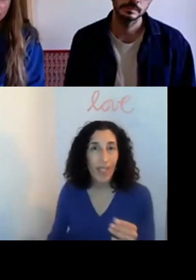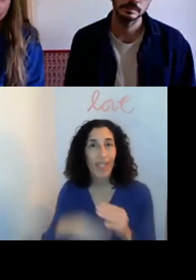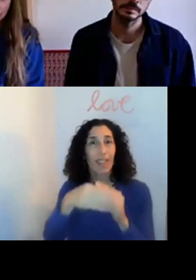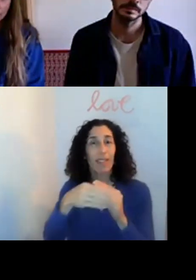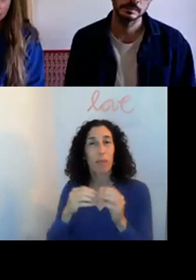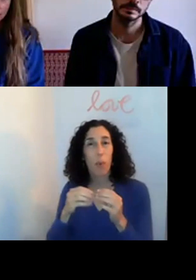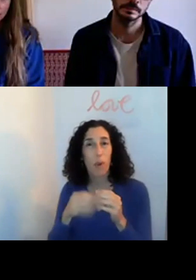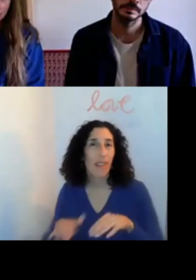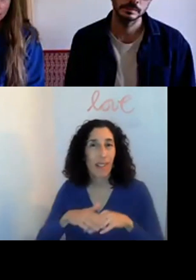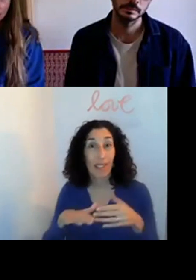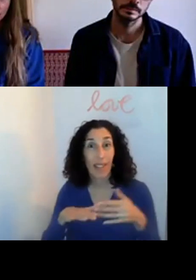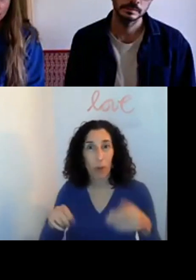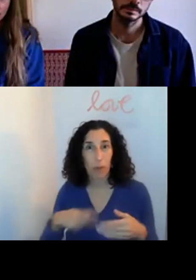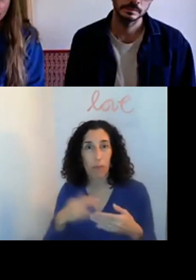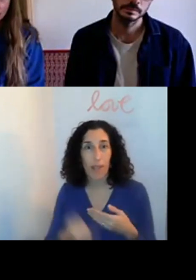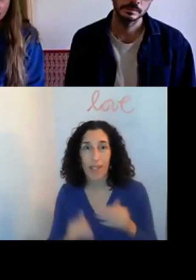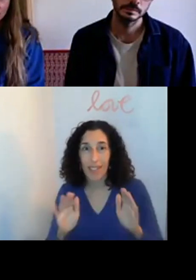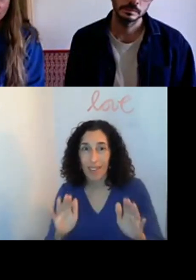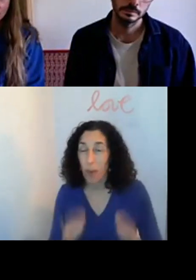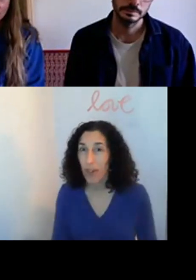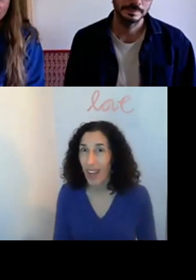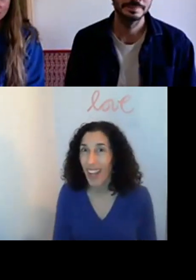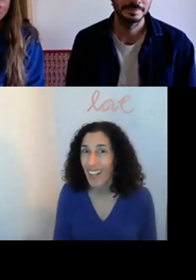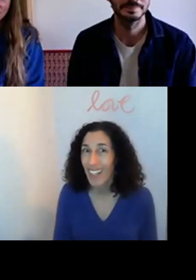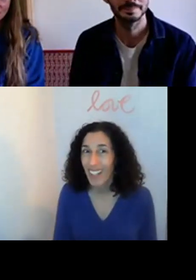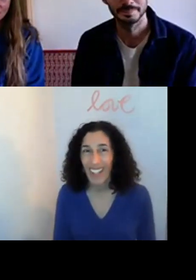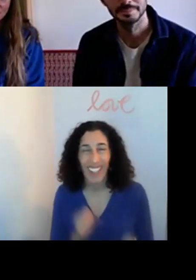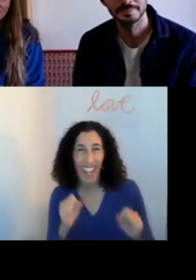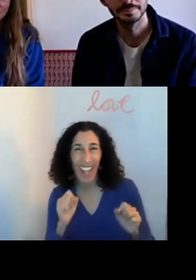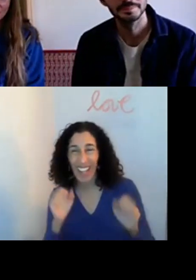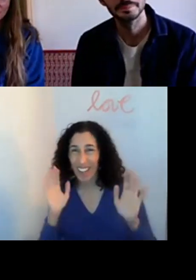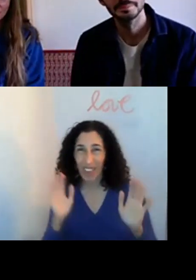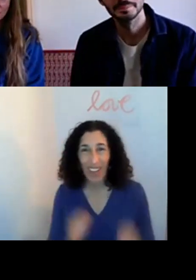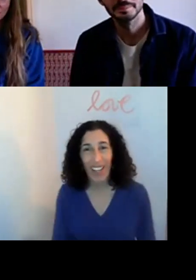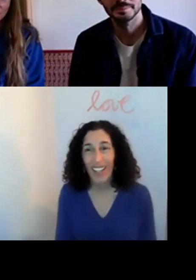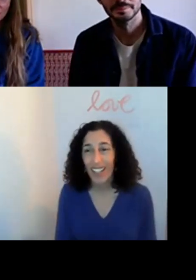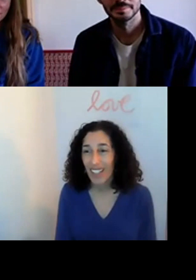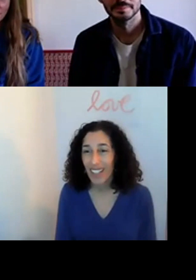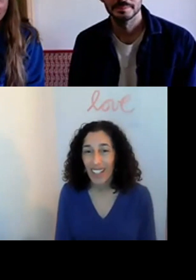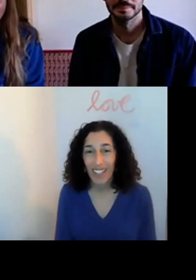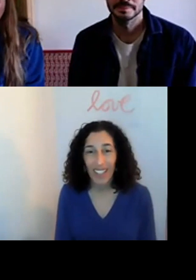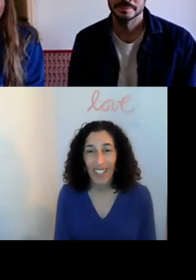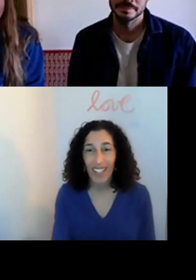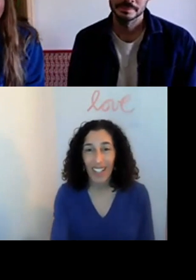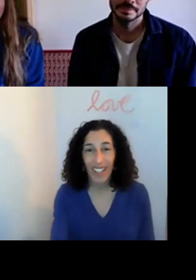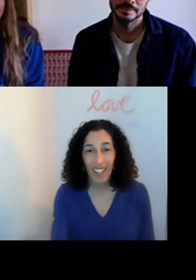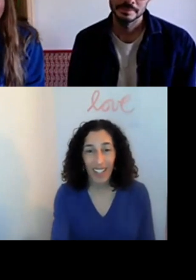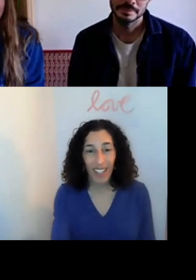So good. >> Yidan here, oh sorry! I just want to read